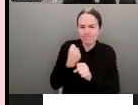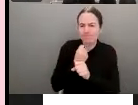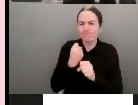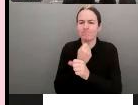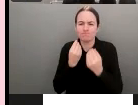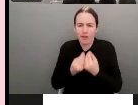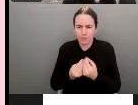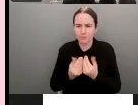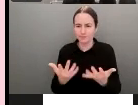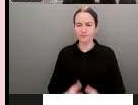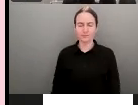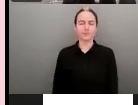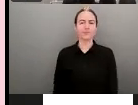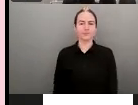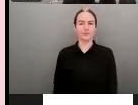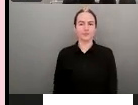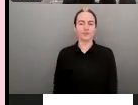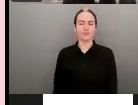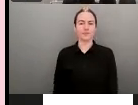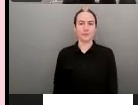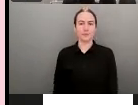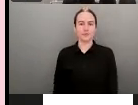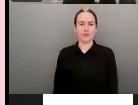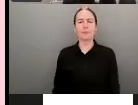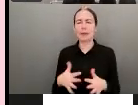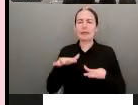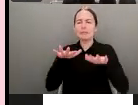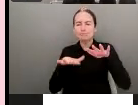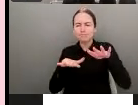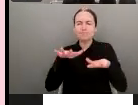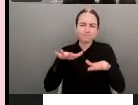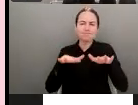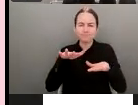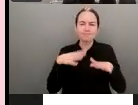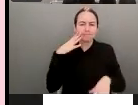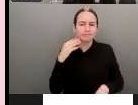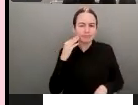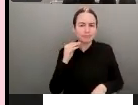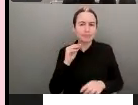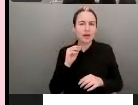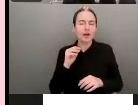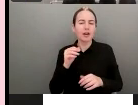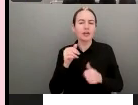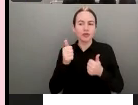For some it is pretty similar experience, but it is good to check.